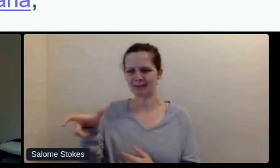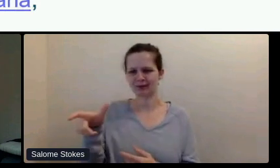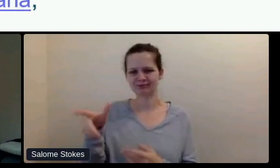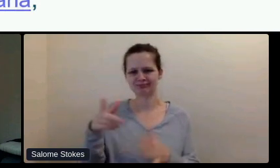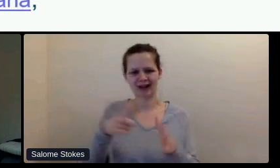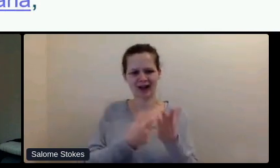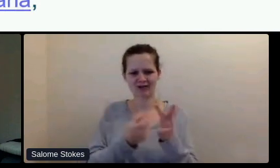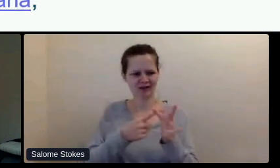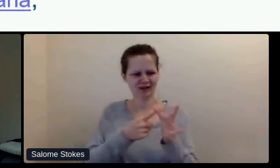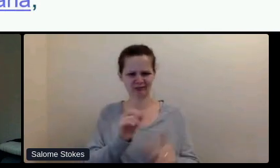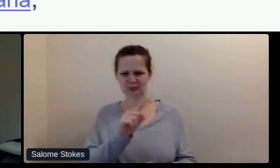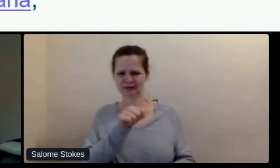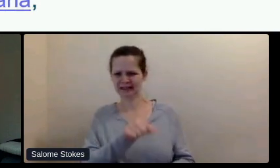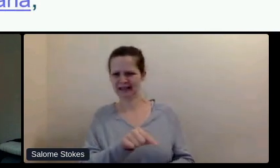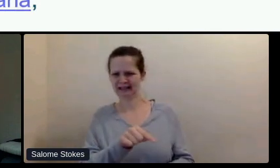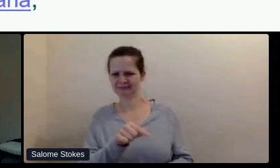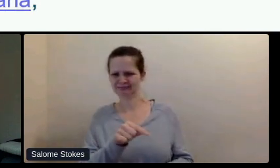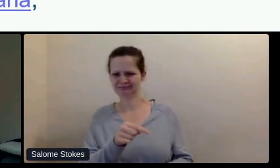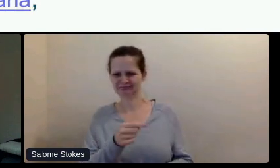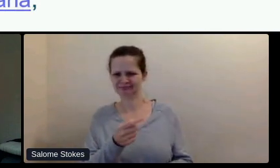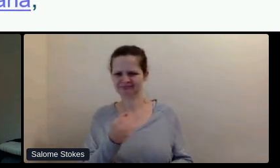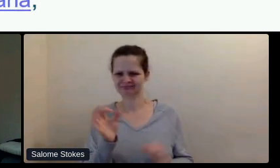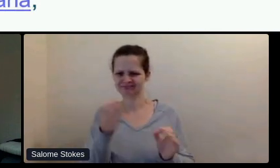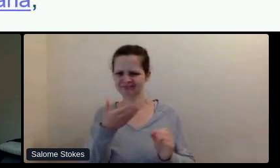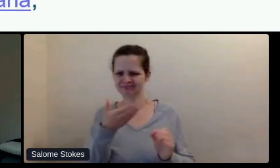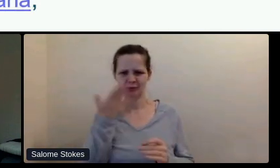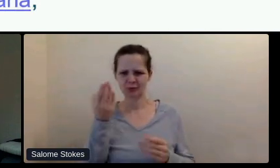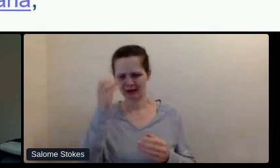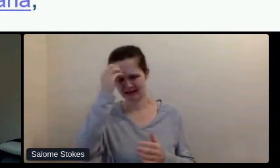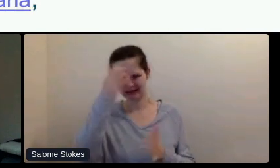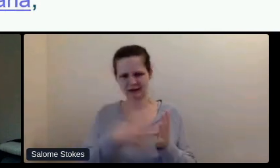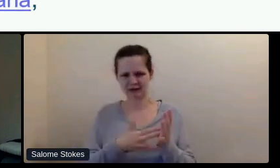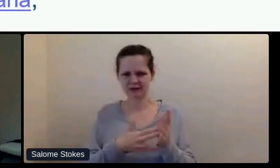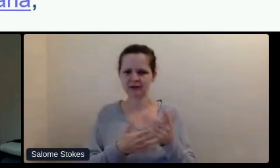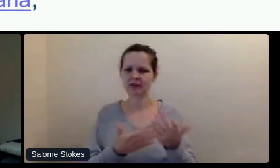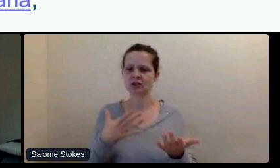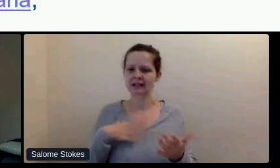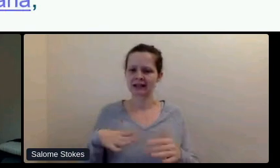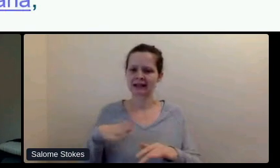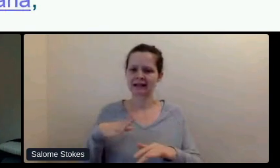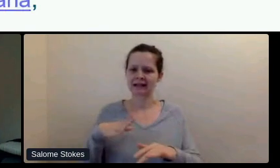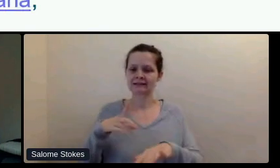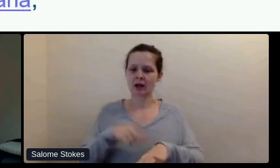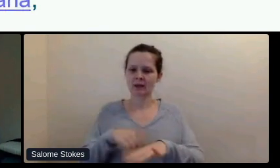sometimes somehow bestows magical properties on your site and makes it accessible.